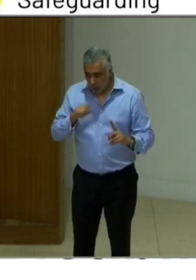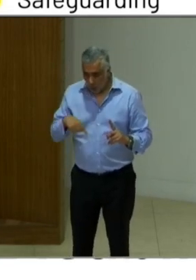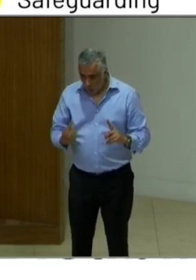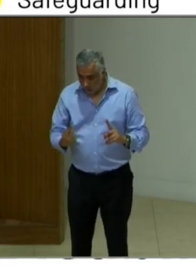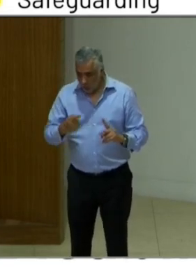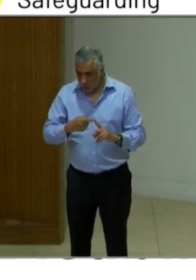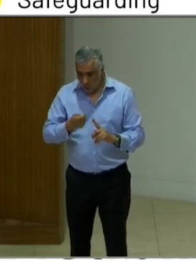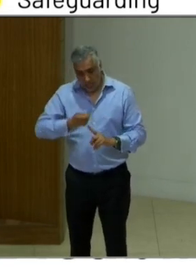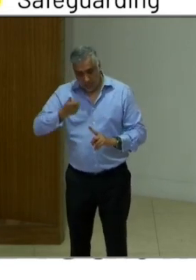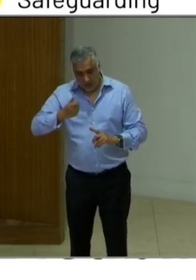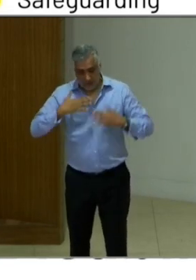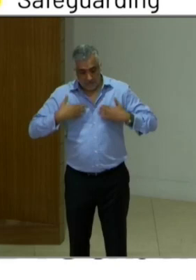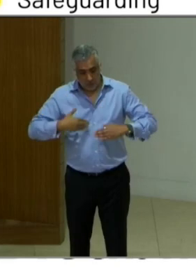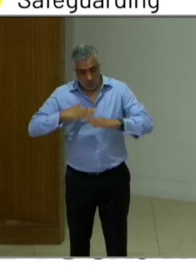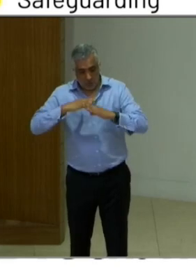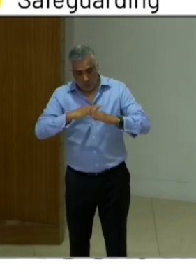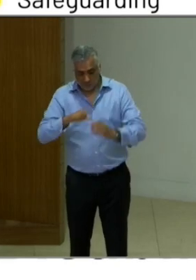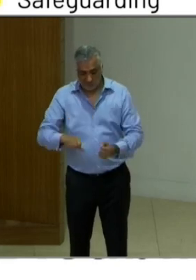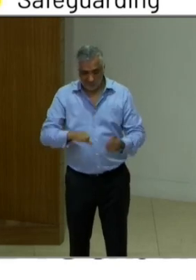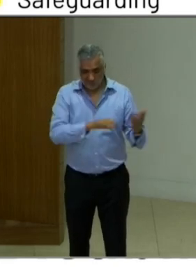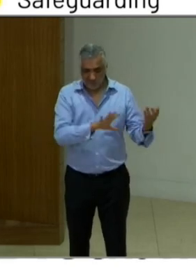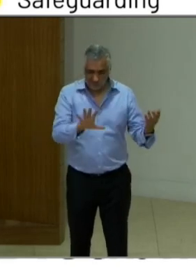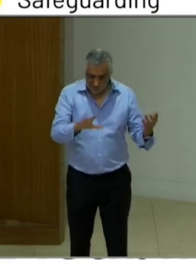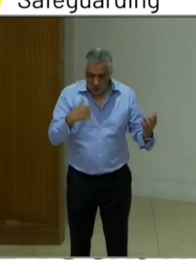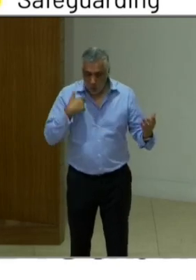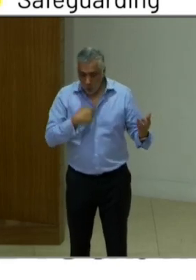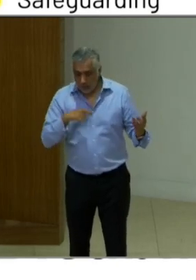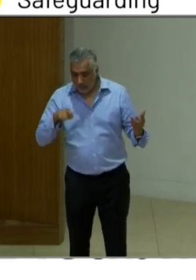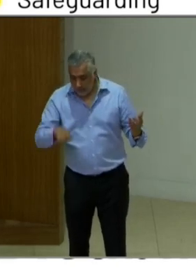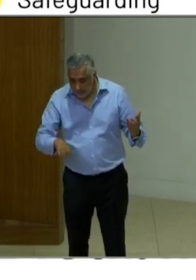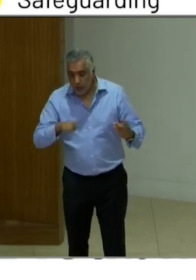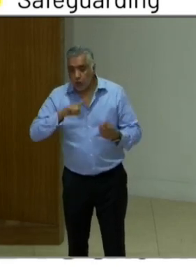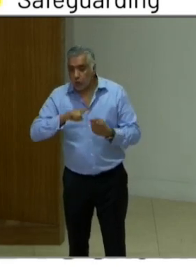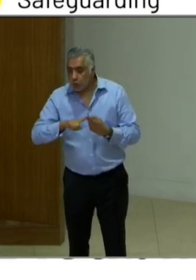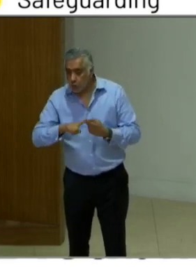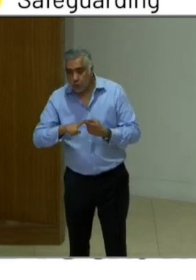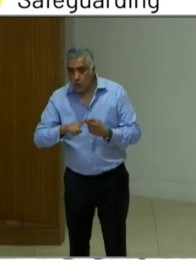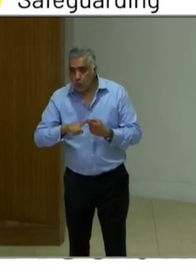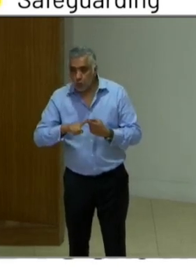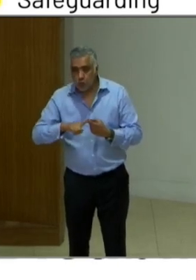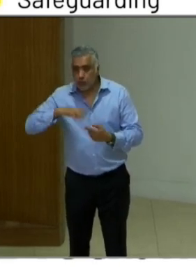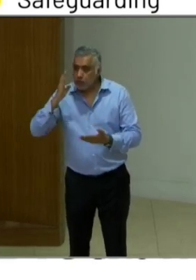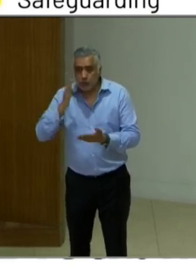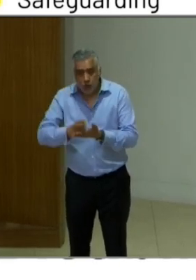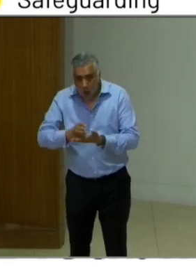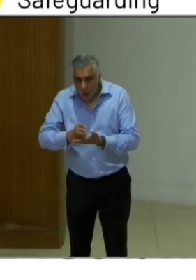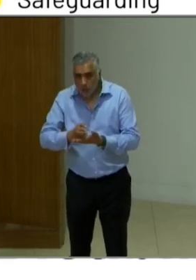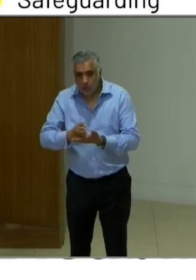physical barriers, we need, the Pope says, we need to stop talking about 'them',